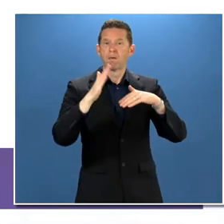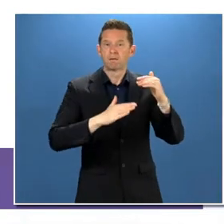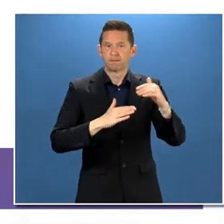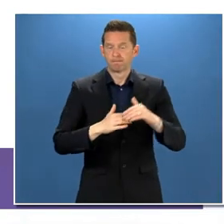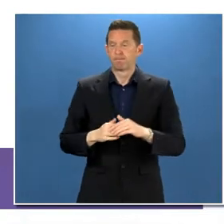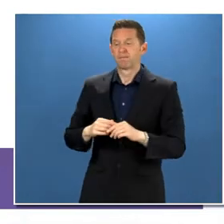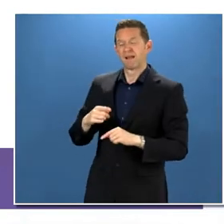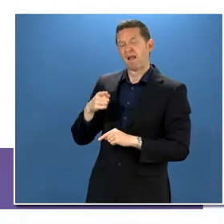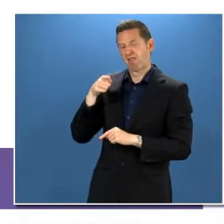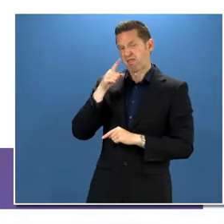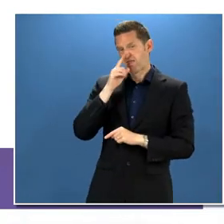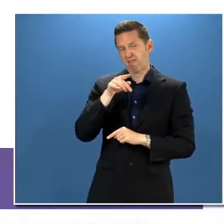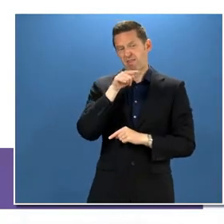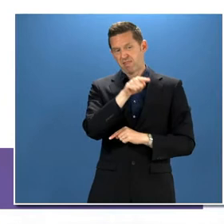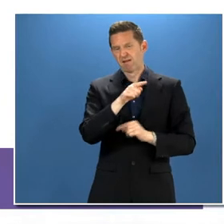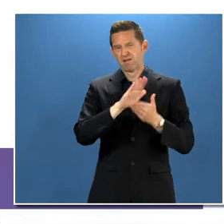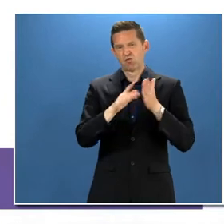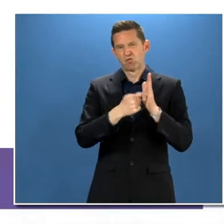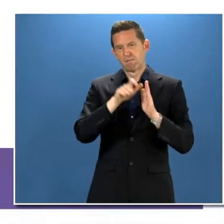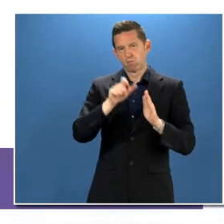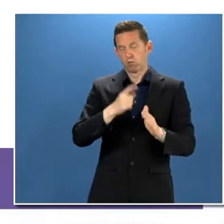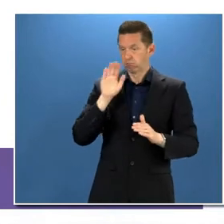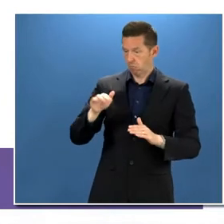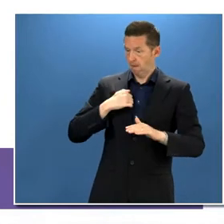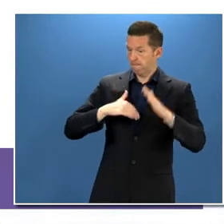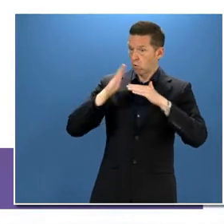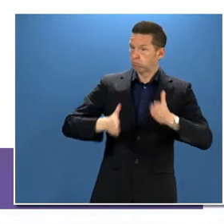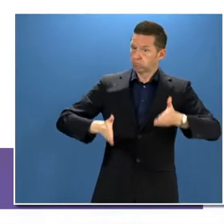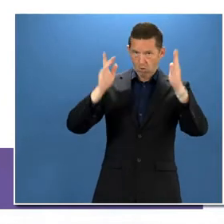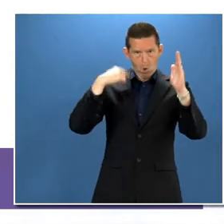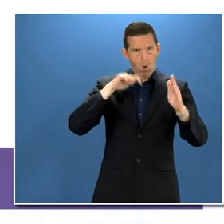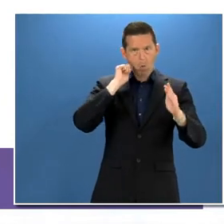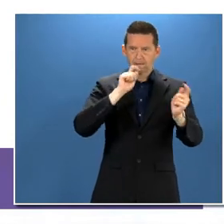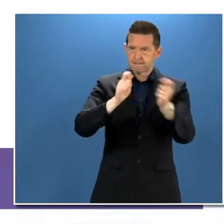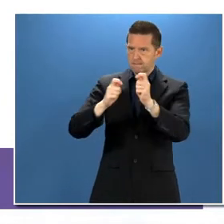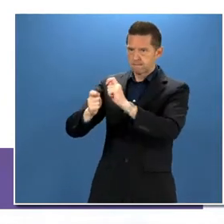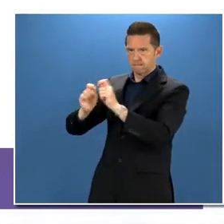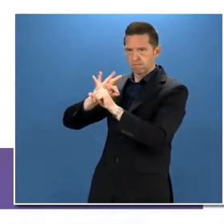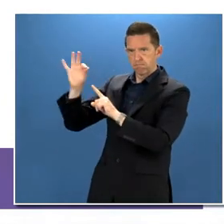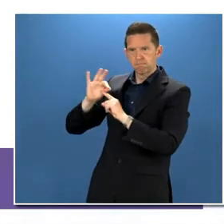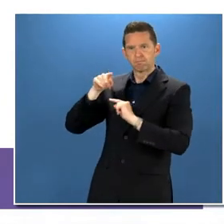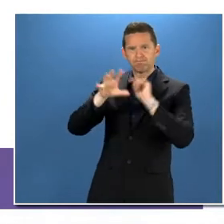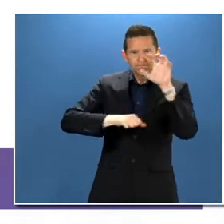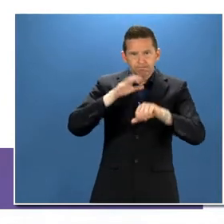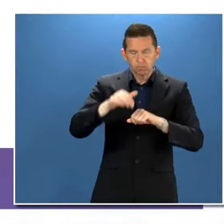There will be appropriate facilities on every floor and we're willing to make available a car park for you.